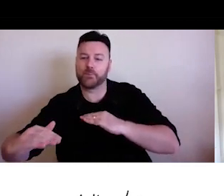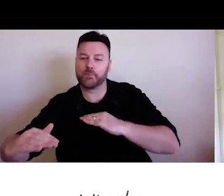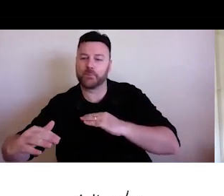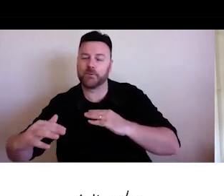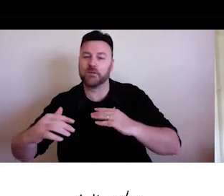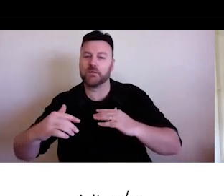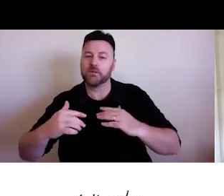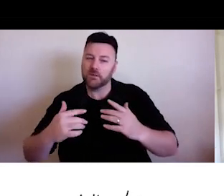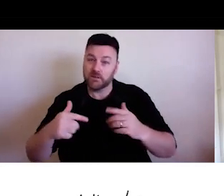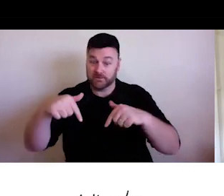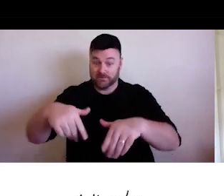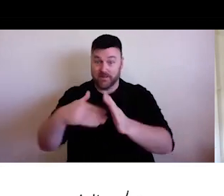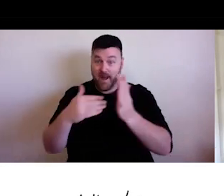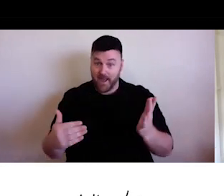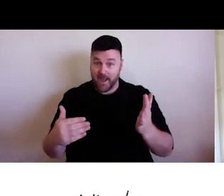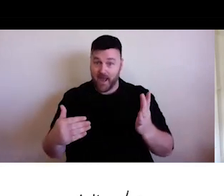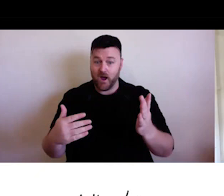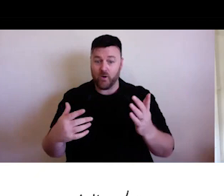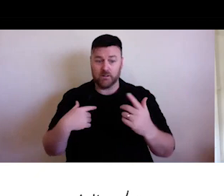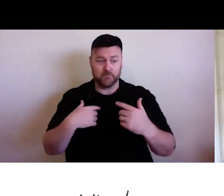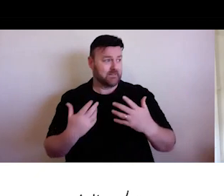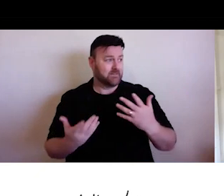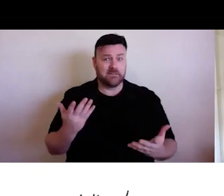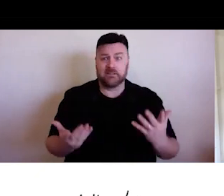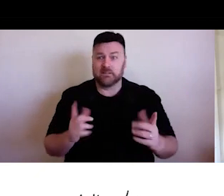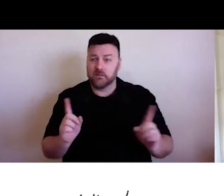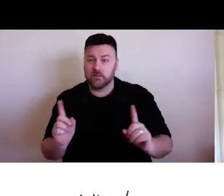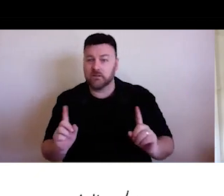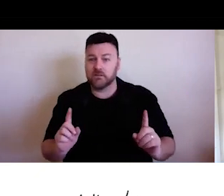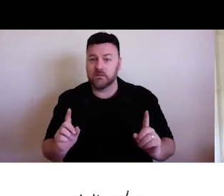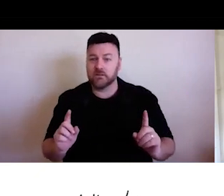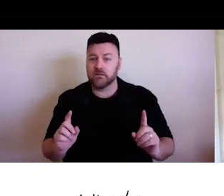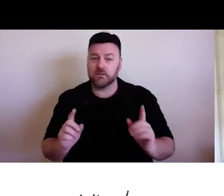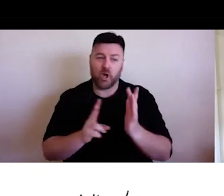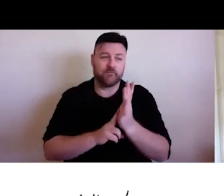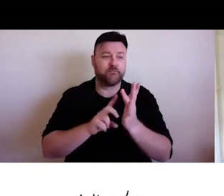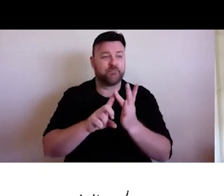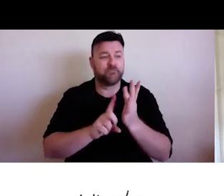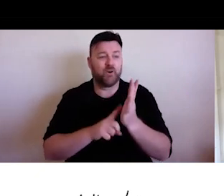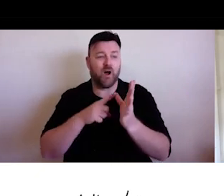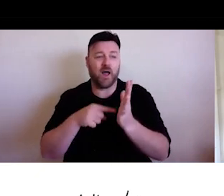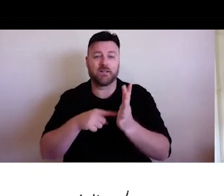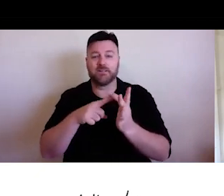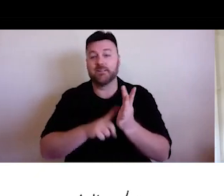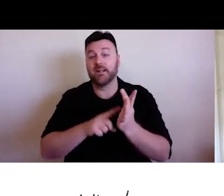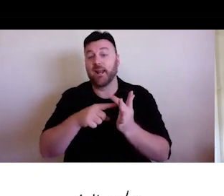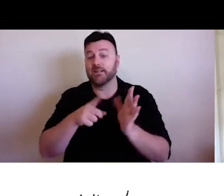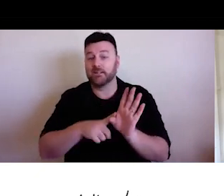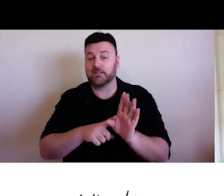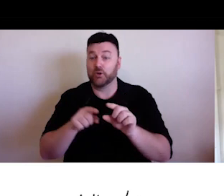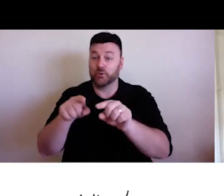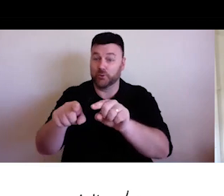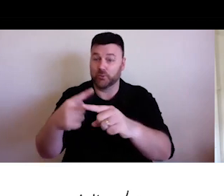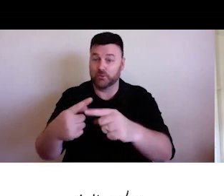these times of volatility, you, and me, we're being called on to provide